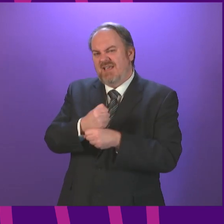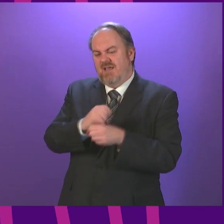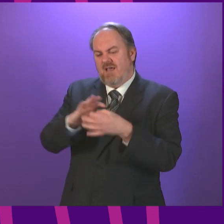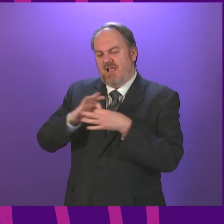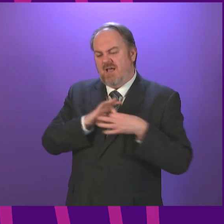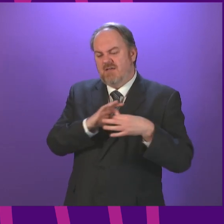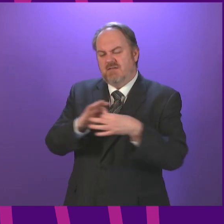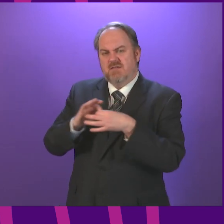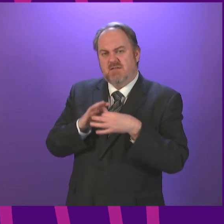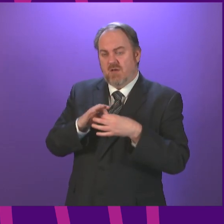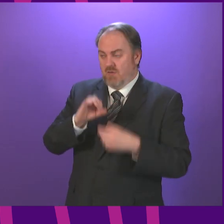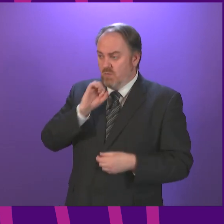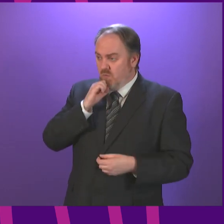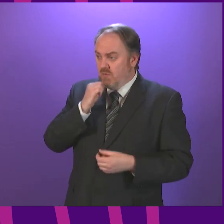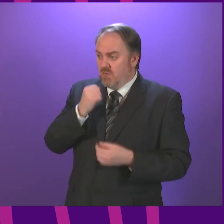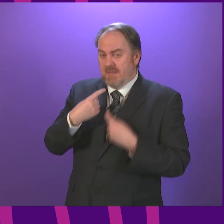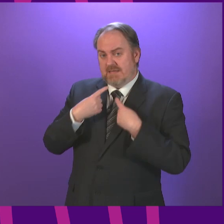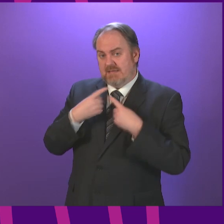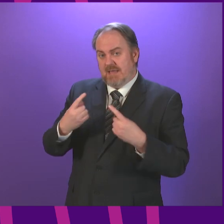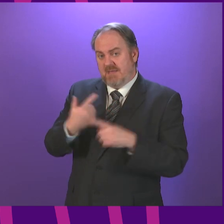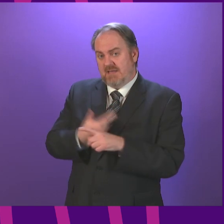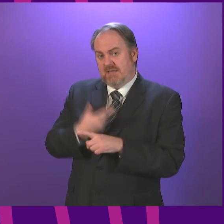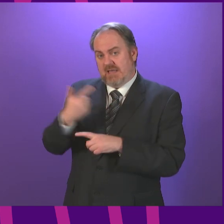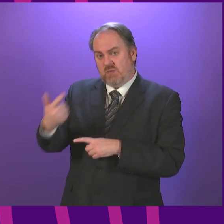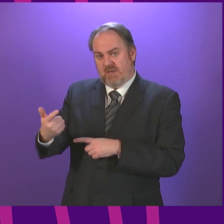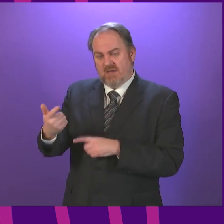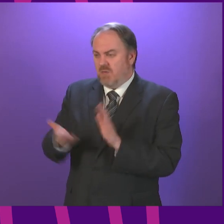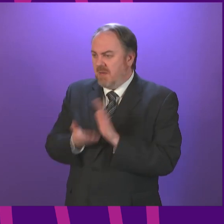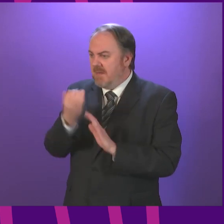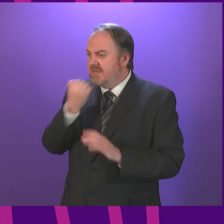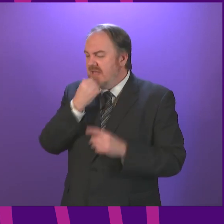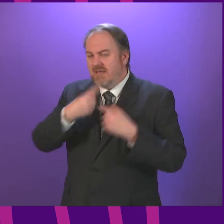the economy secretary to making a statement to the Parliament next week to update members?